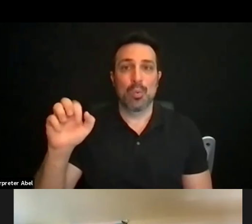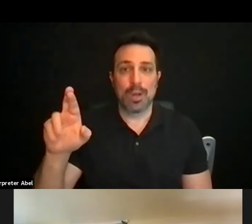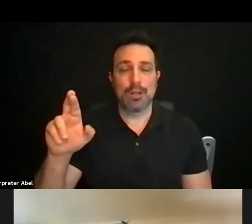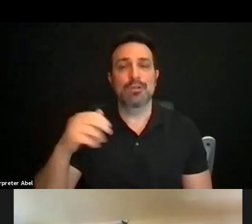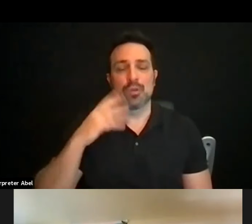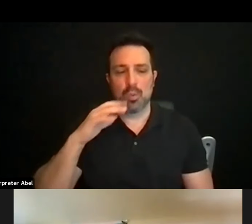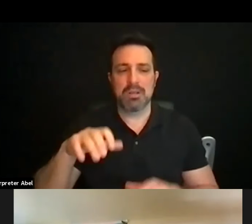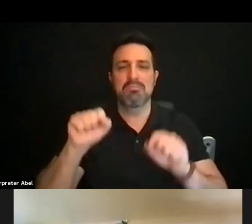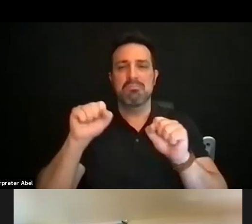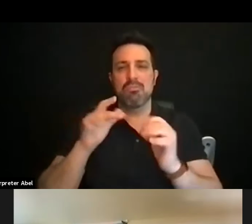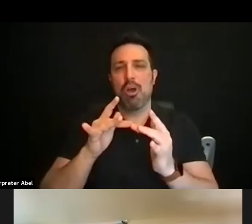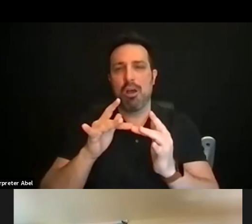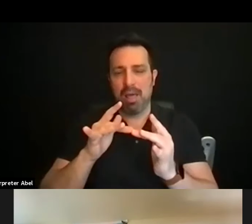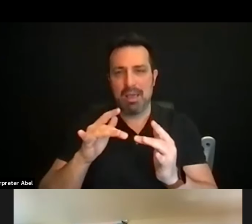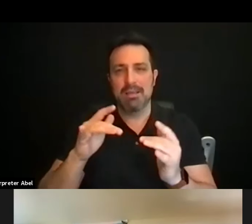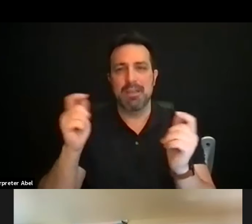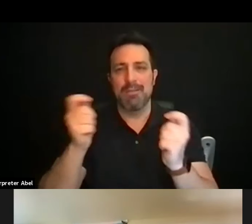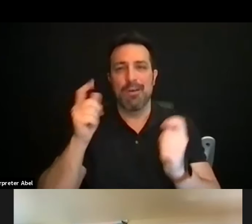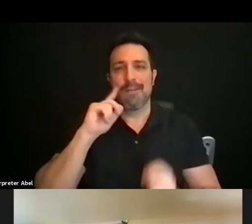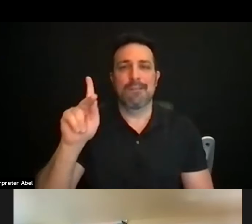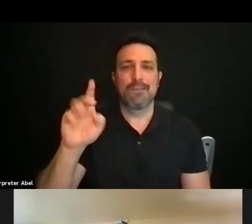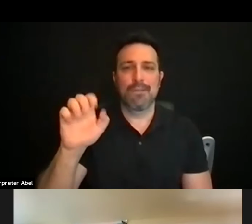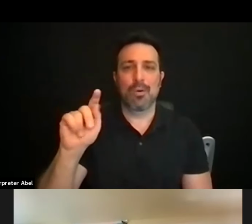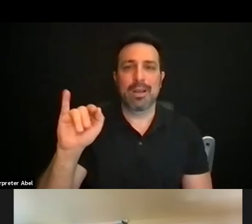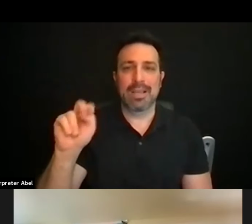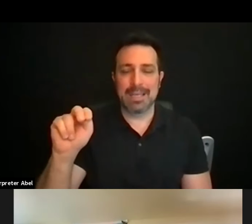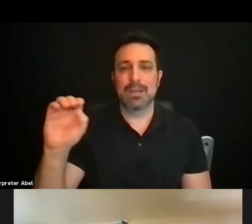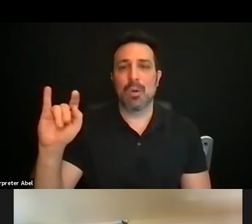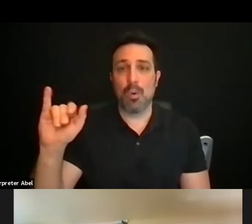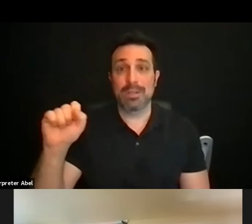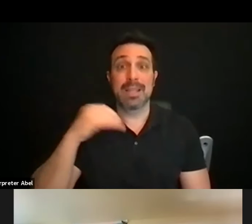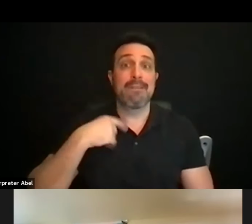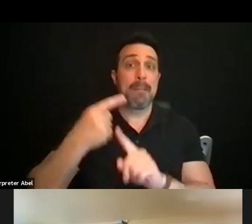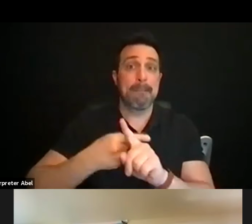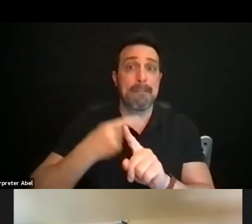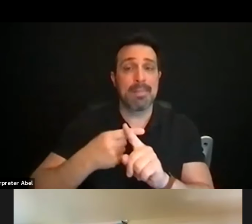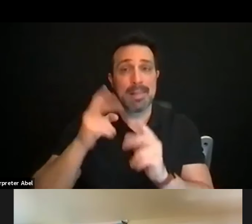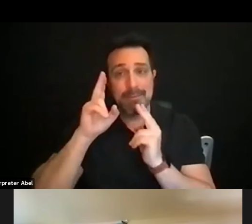reinstated by portland mayor and police commissioner and so we will be holding an